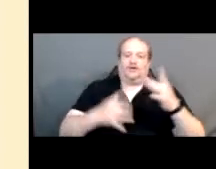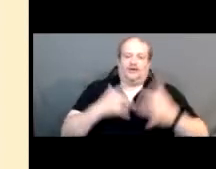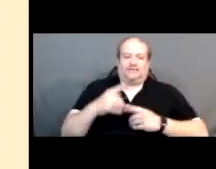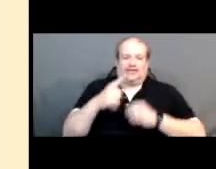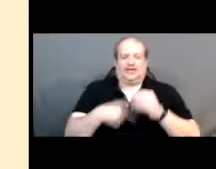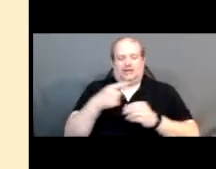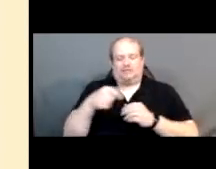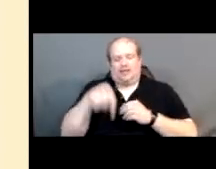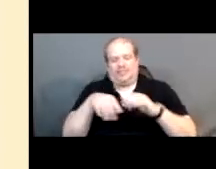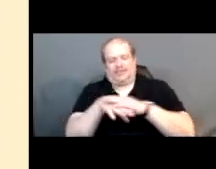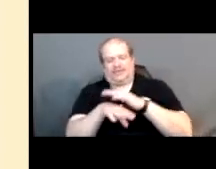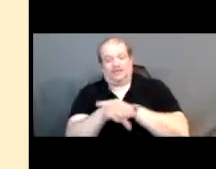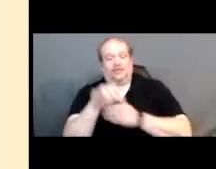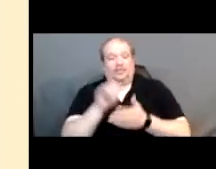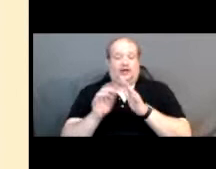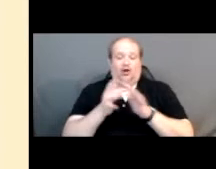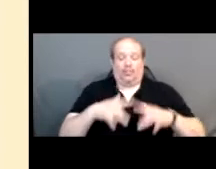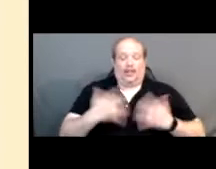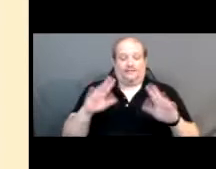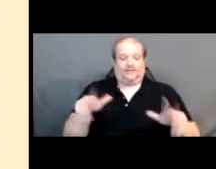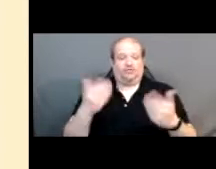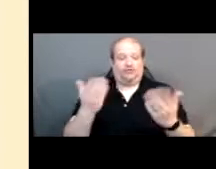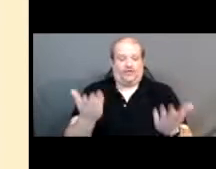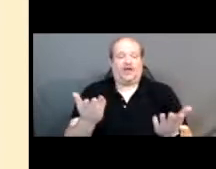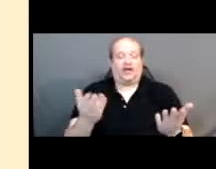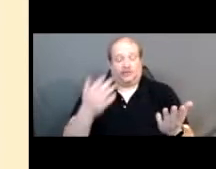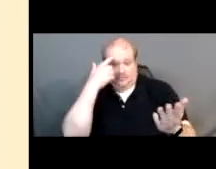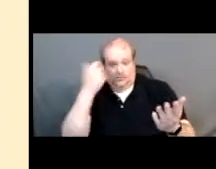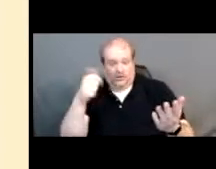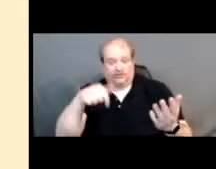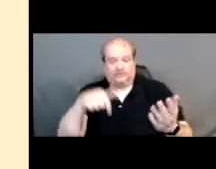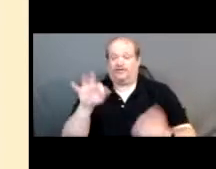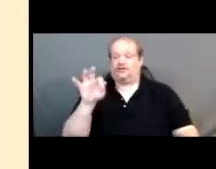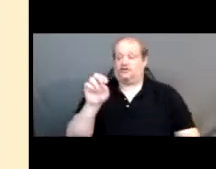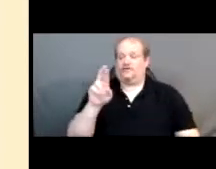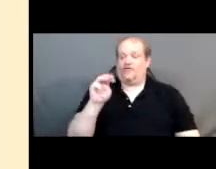accessibility that online events provide. Because of this format, we are able to reach people who